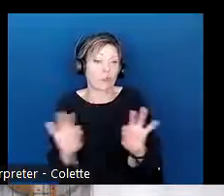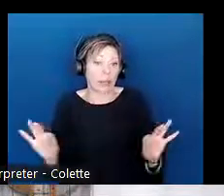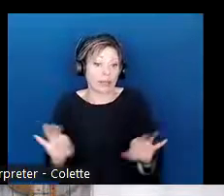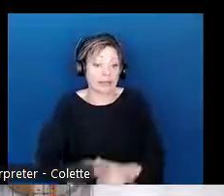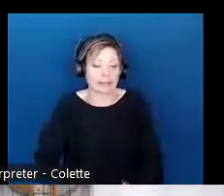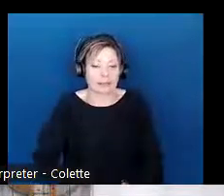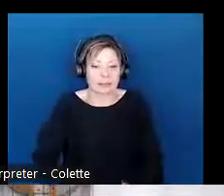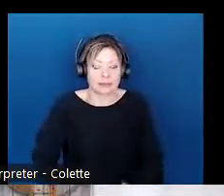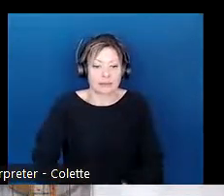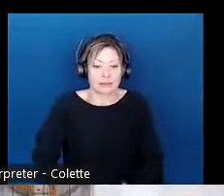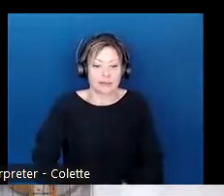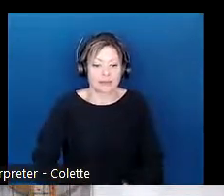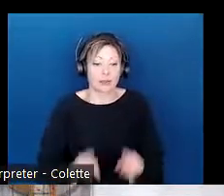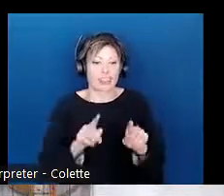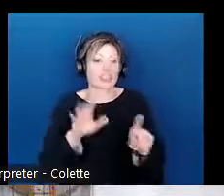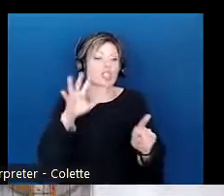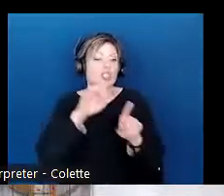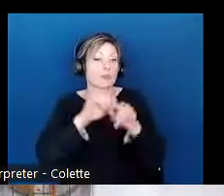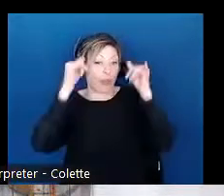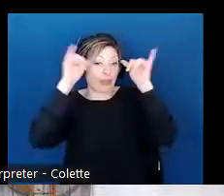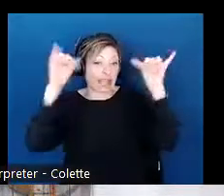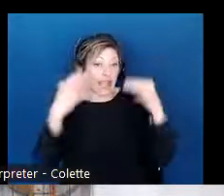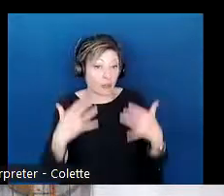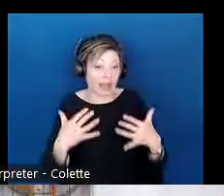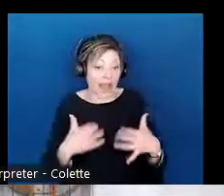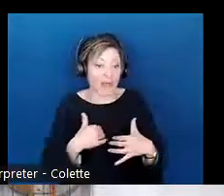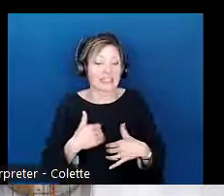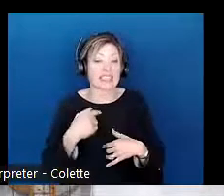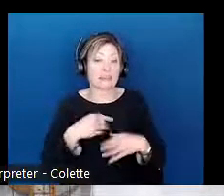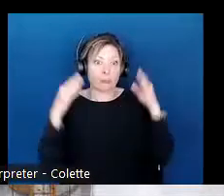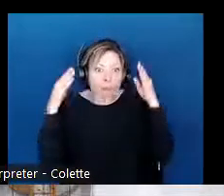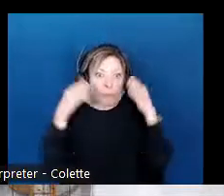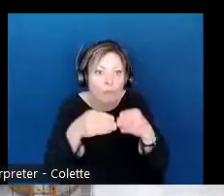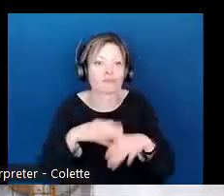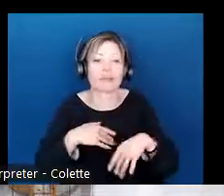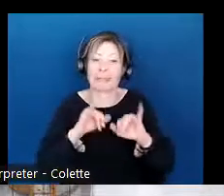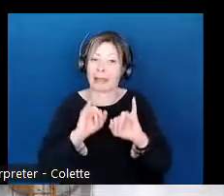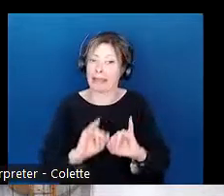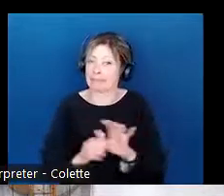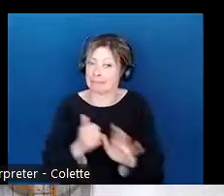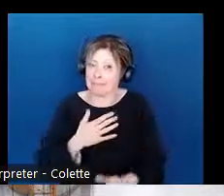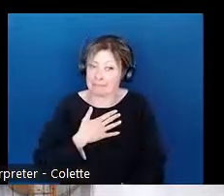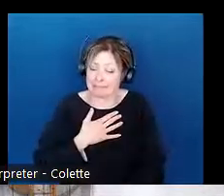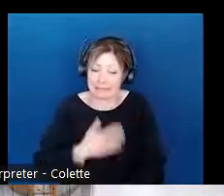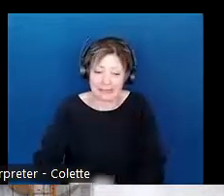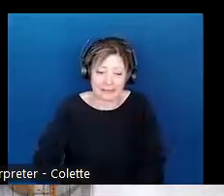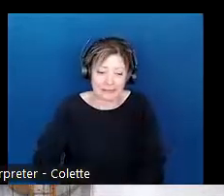so this is just spot the cow it's me zooming in terribly um on an iPhone